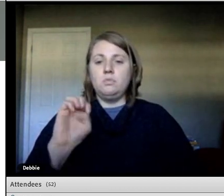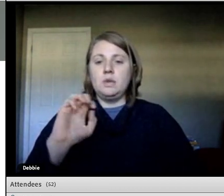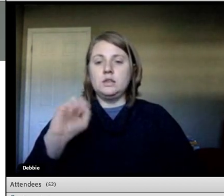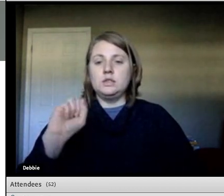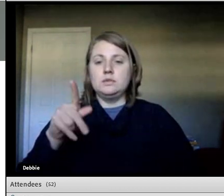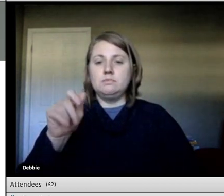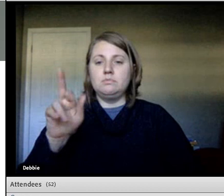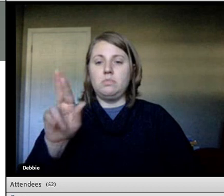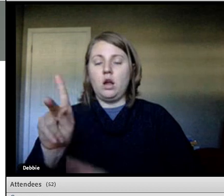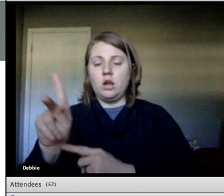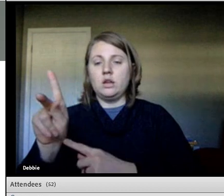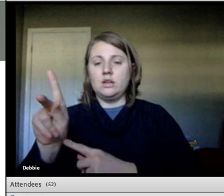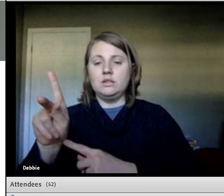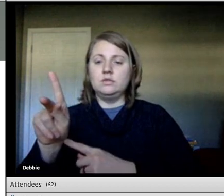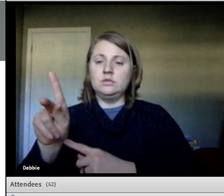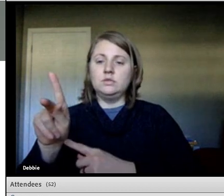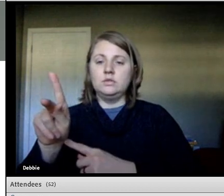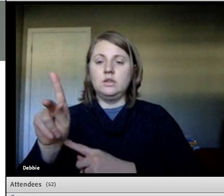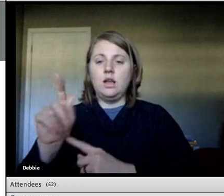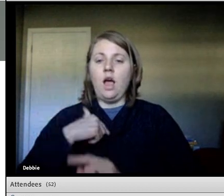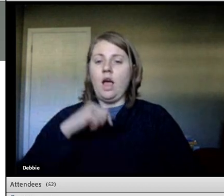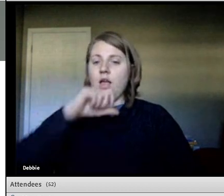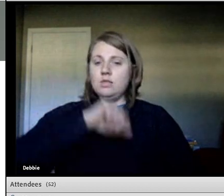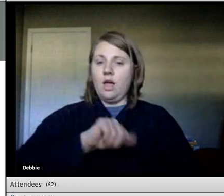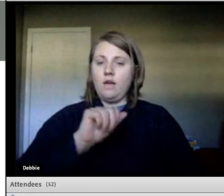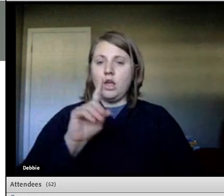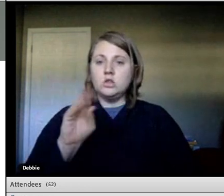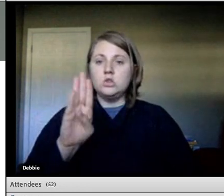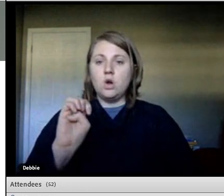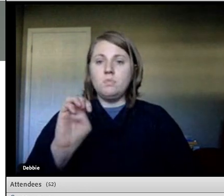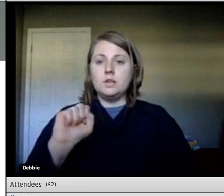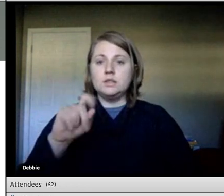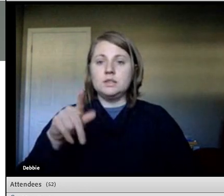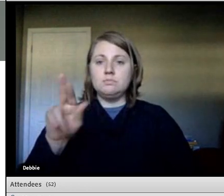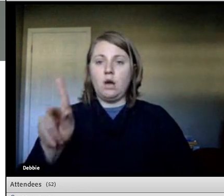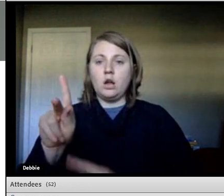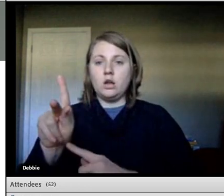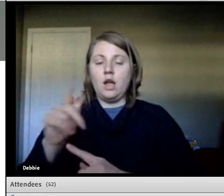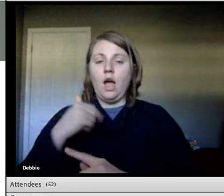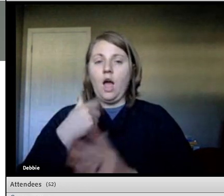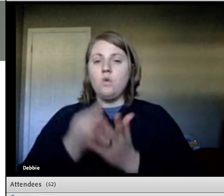I was have -- I actually removed it because I couldn't figure out if it's still free or not.